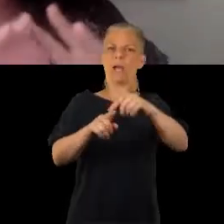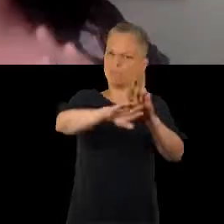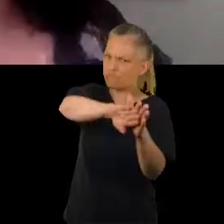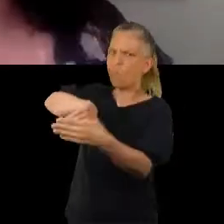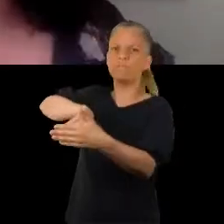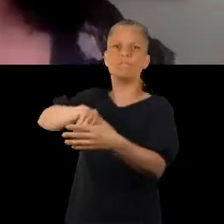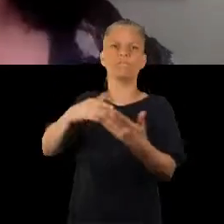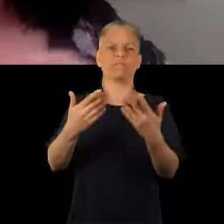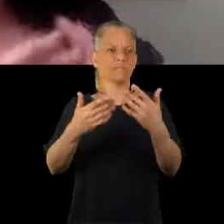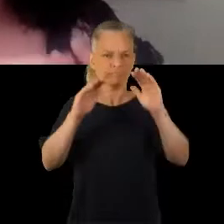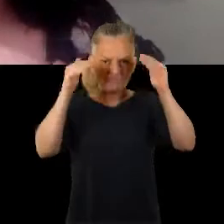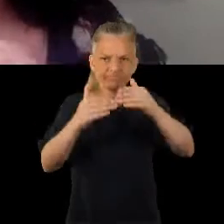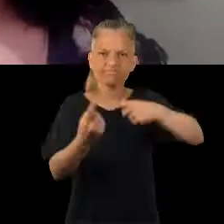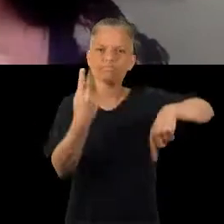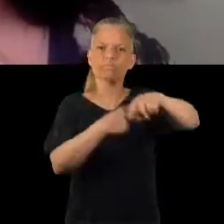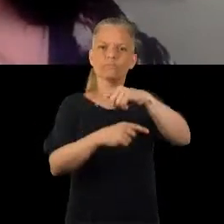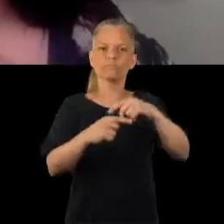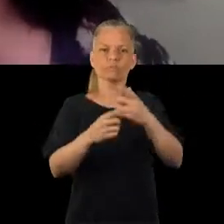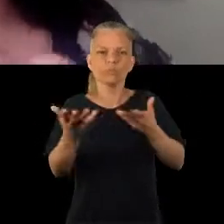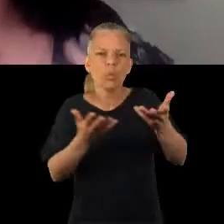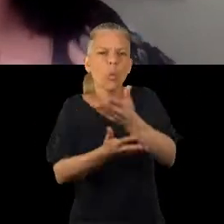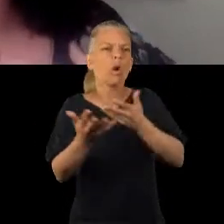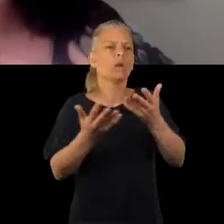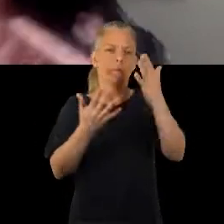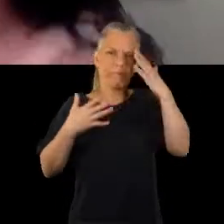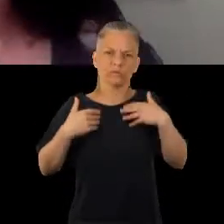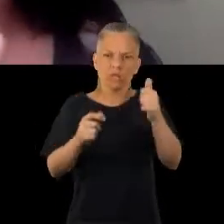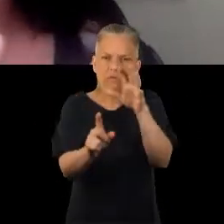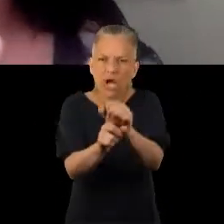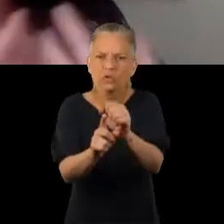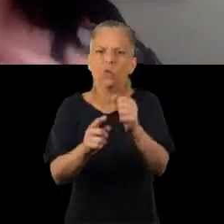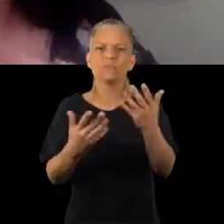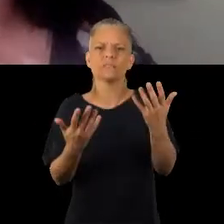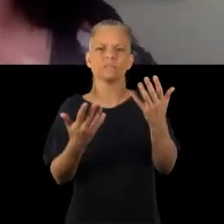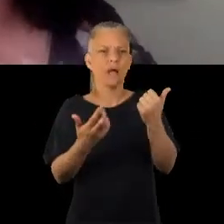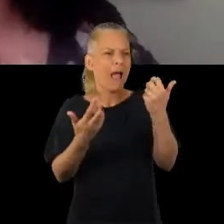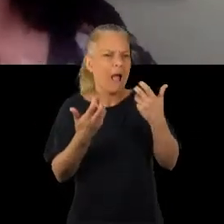But then also that kind of feeling as though I could offer help as well as receive it. Feeling